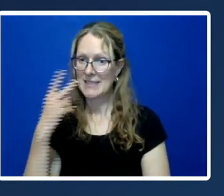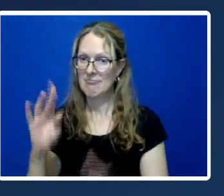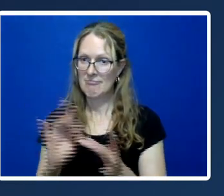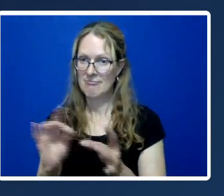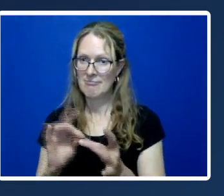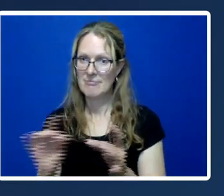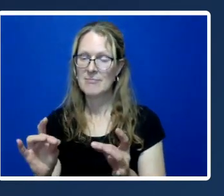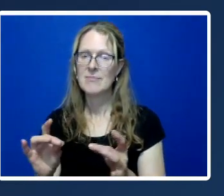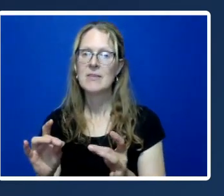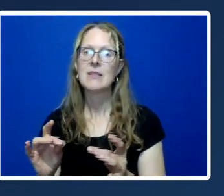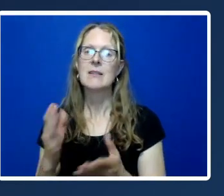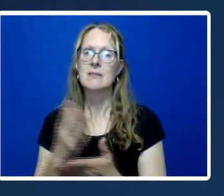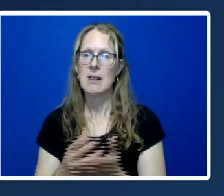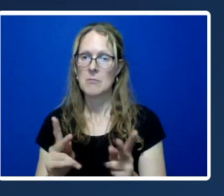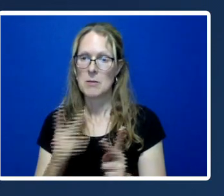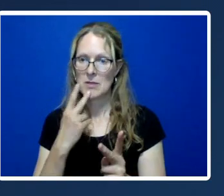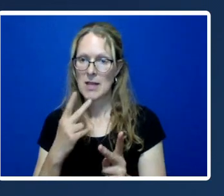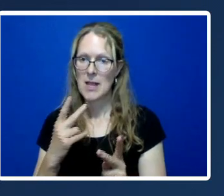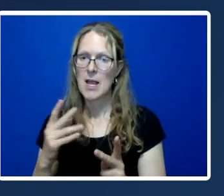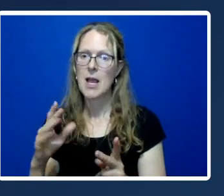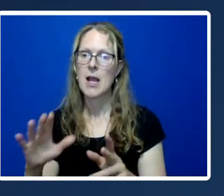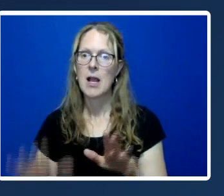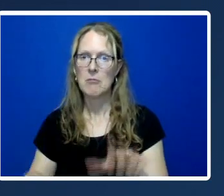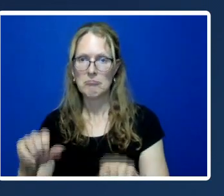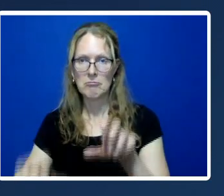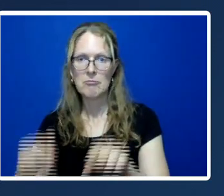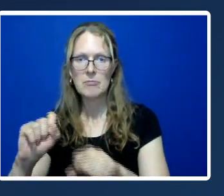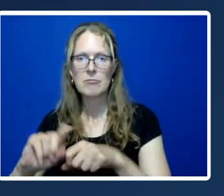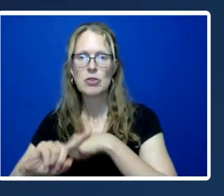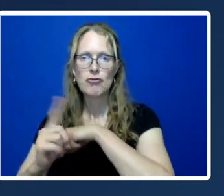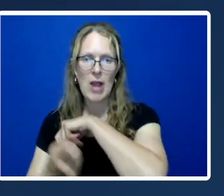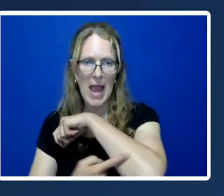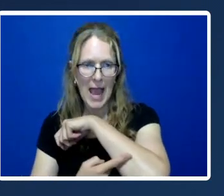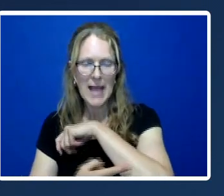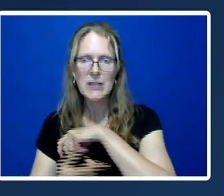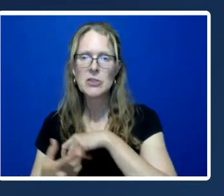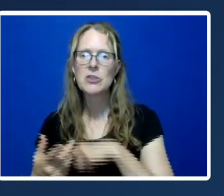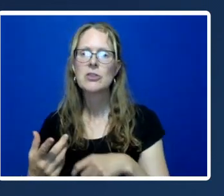of a youth team in the community, getting involved through their food -- through local religious